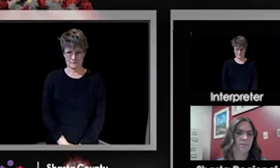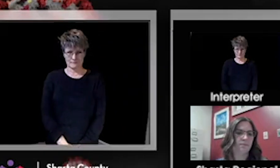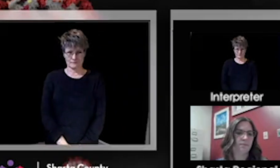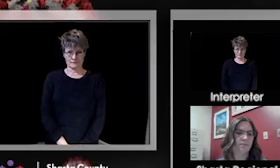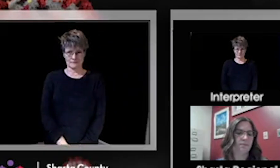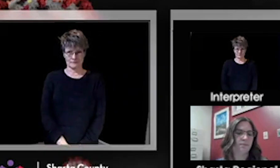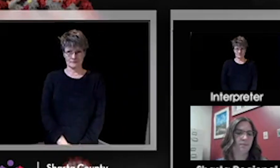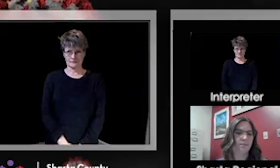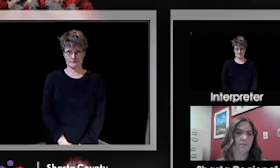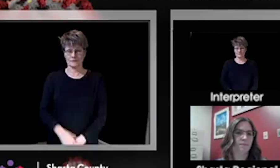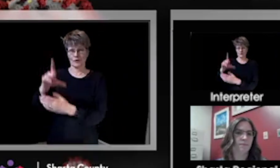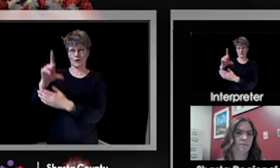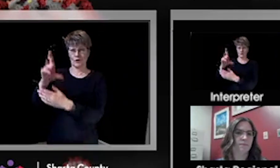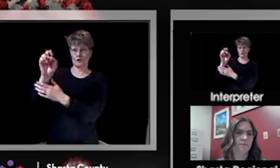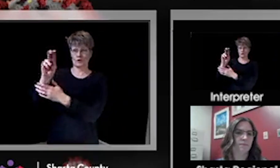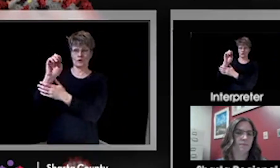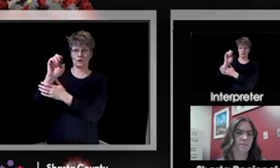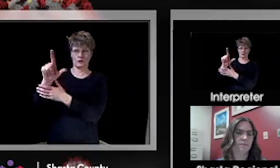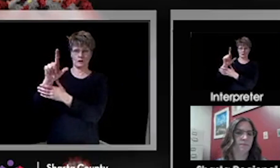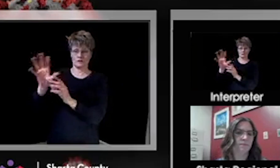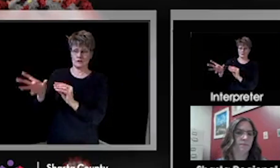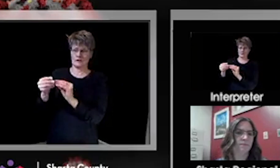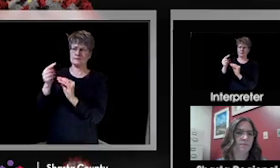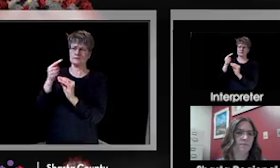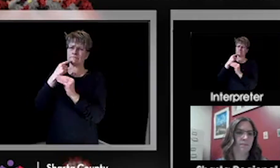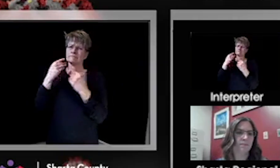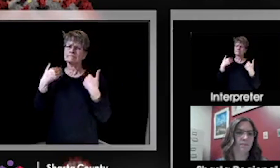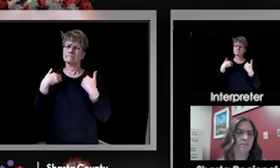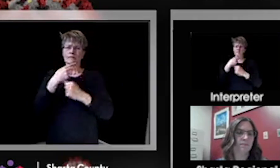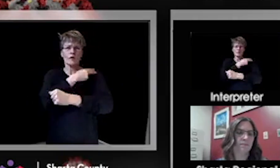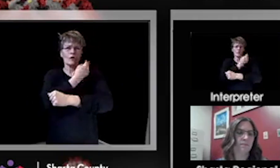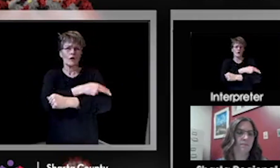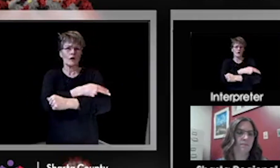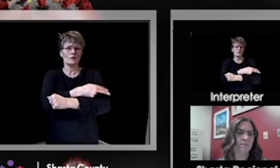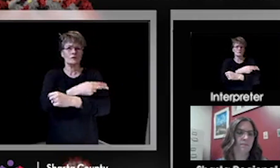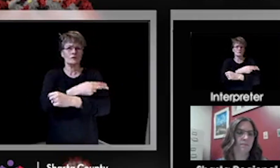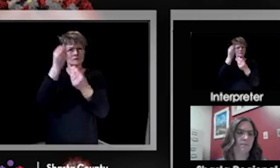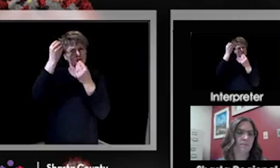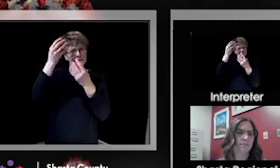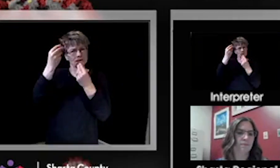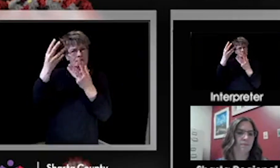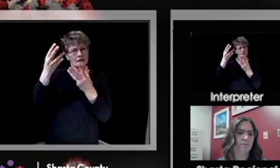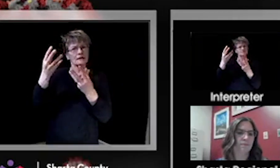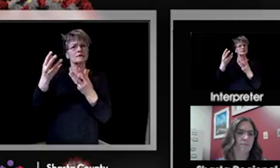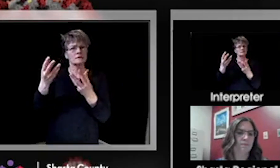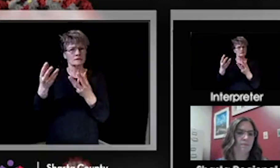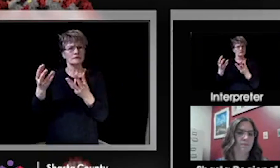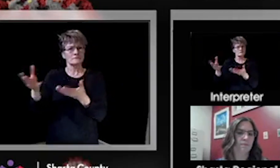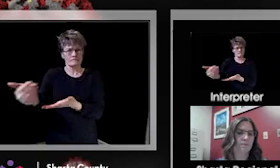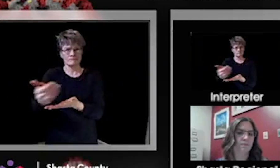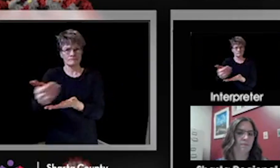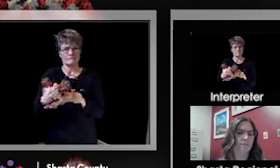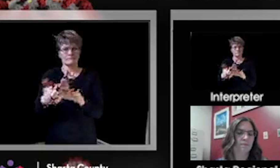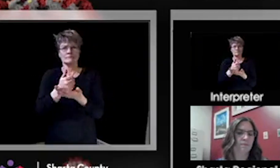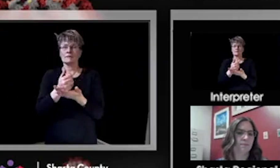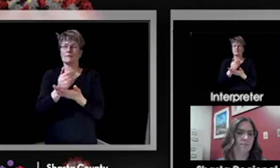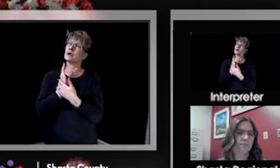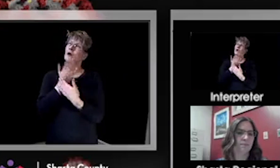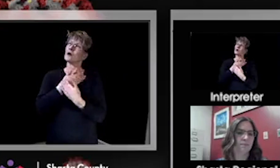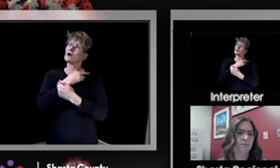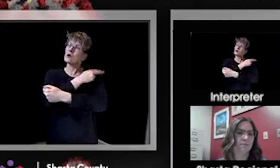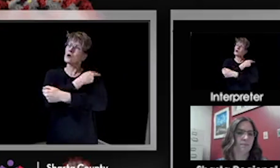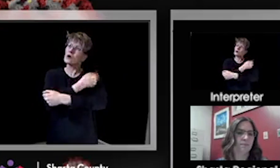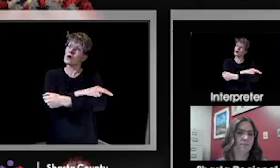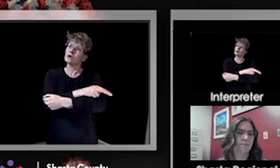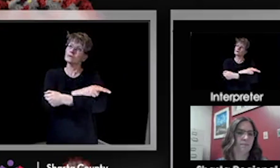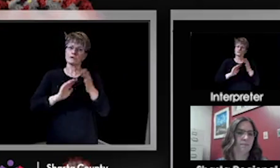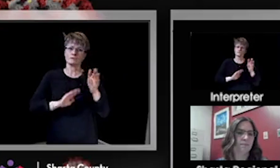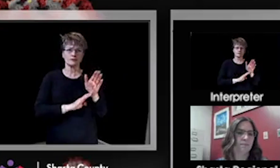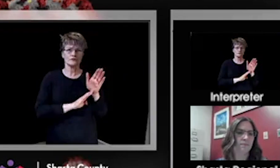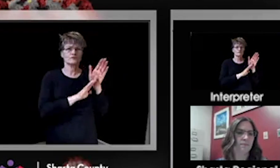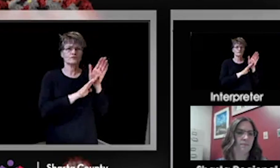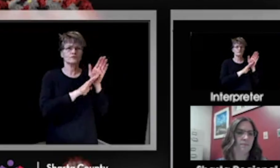real hospitalization data available and our hospitalizations peaked on April 5th, at least